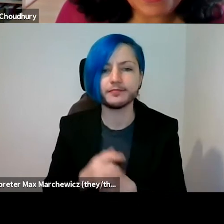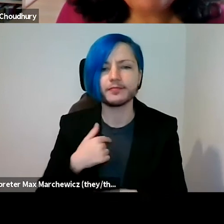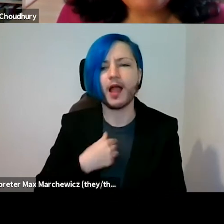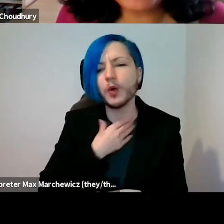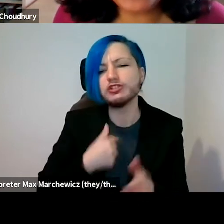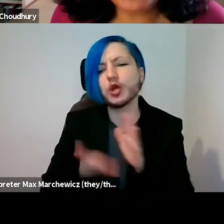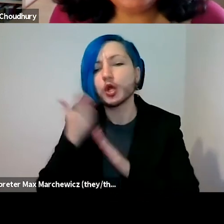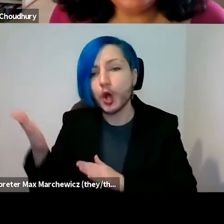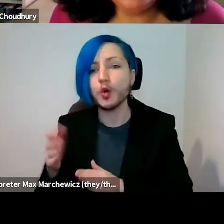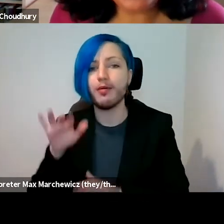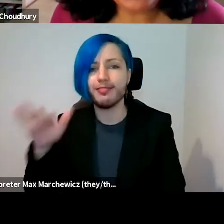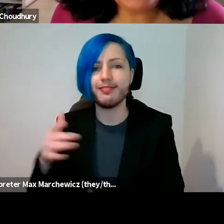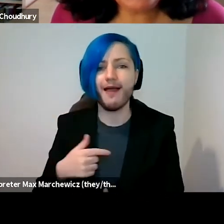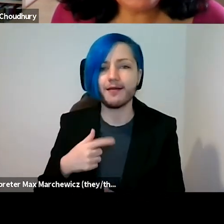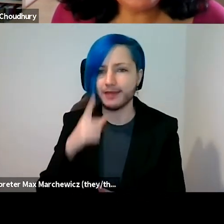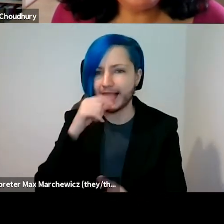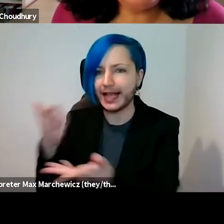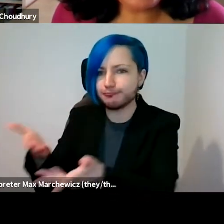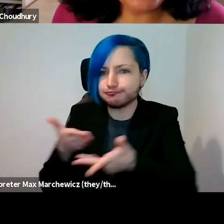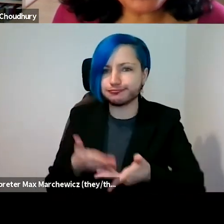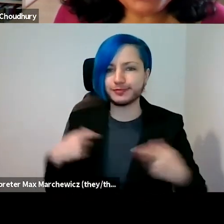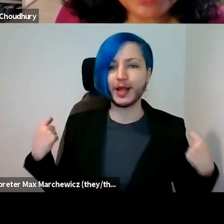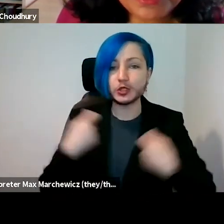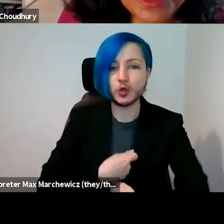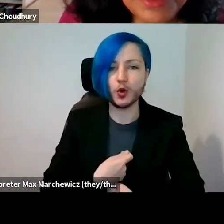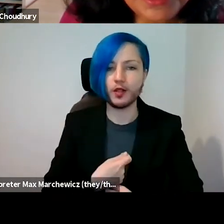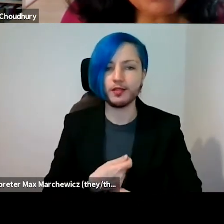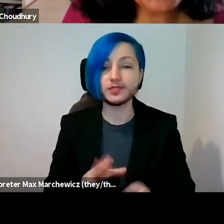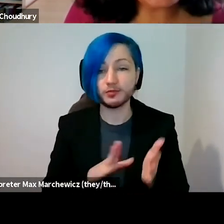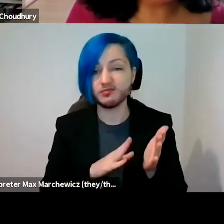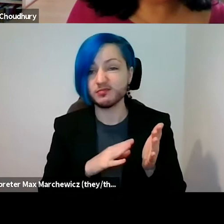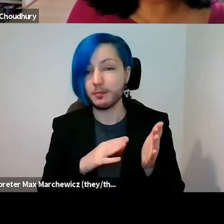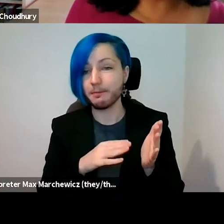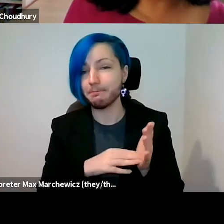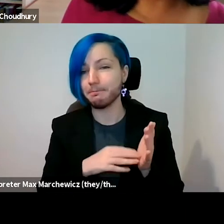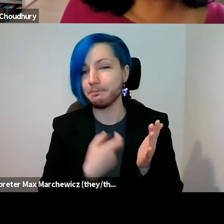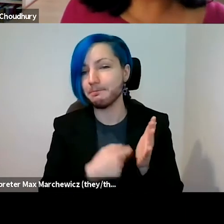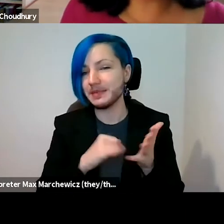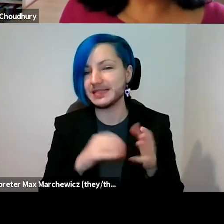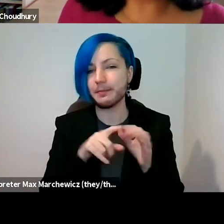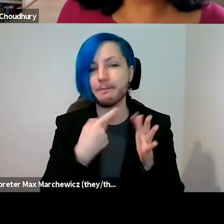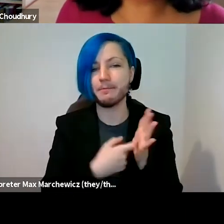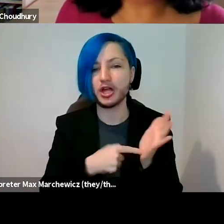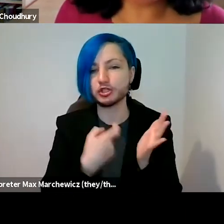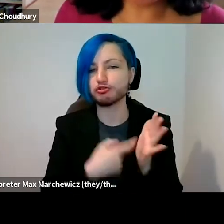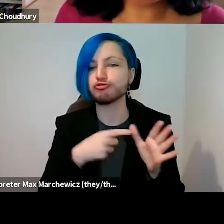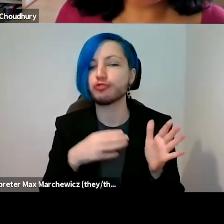that I may have my shawl." Mrs. Bertram's mind is quite made up. She adds, "I think I will have two shawls, Fanny."